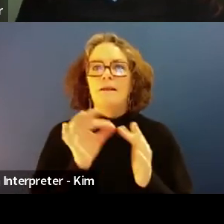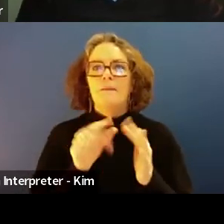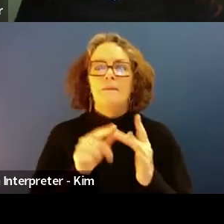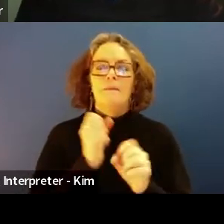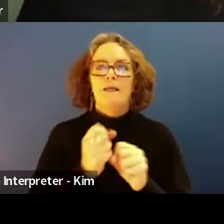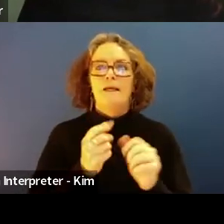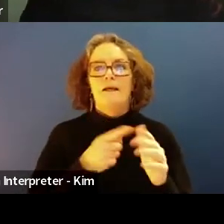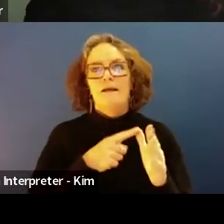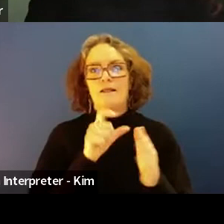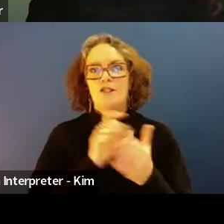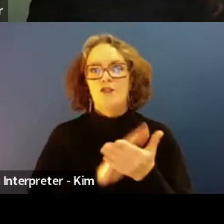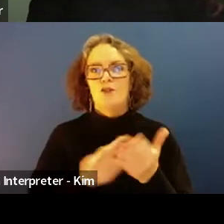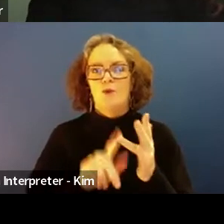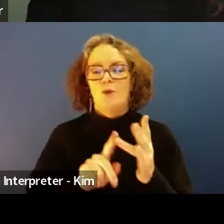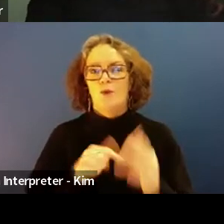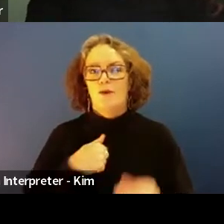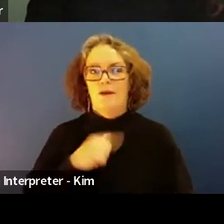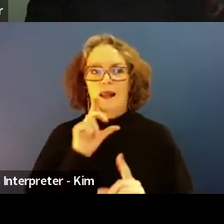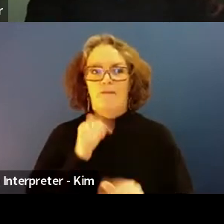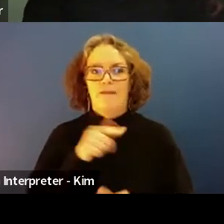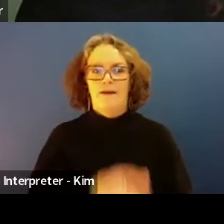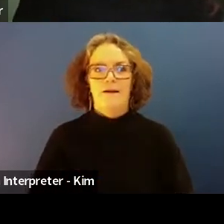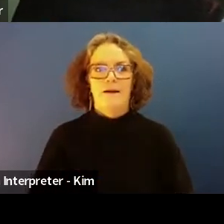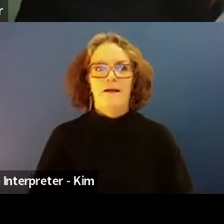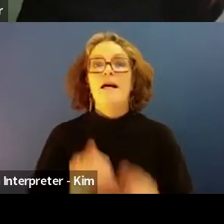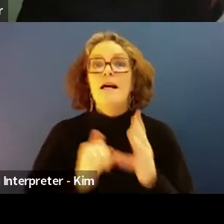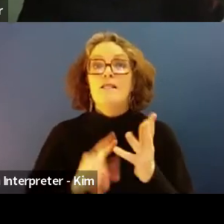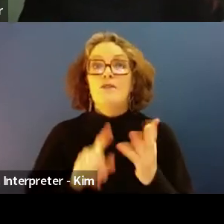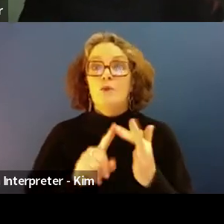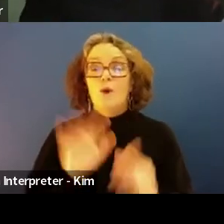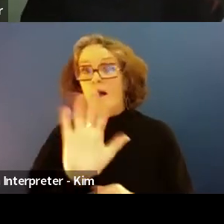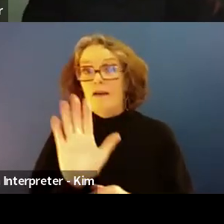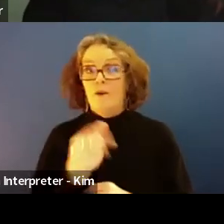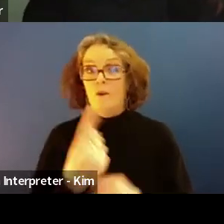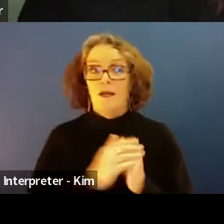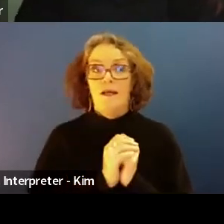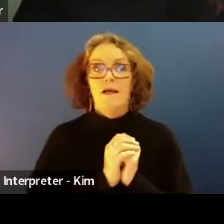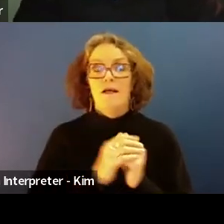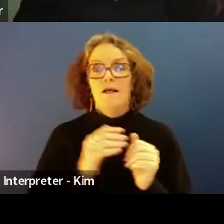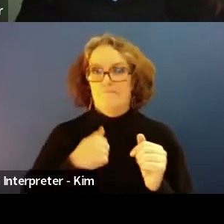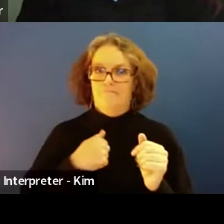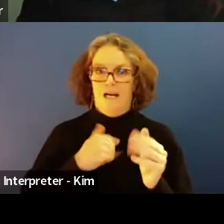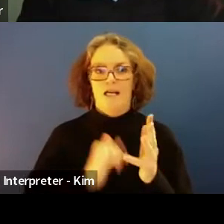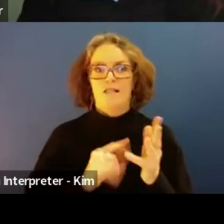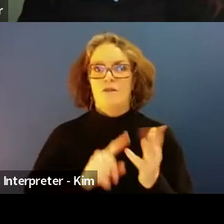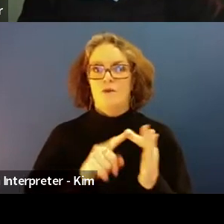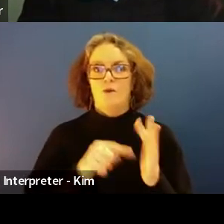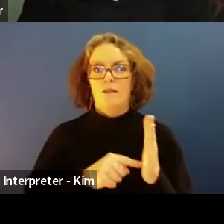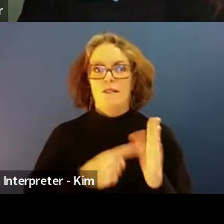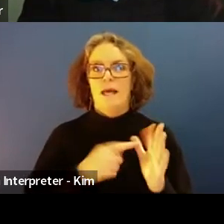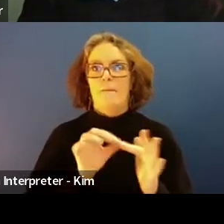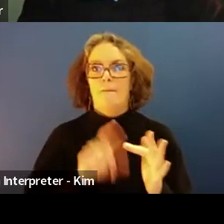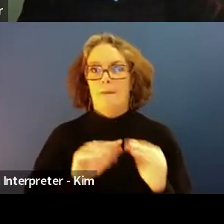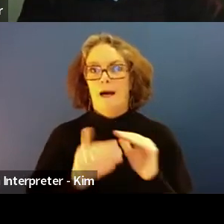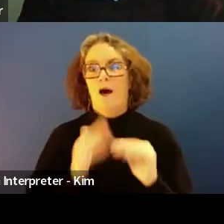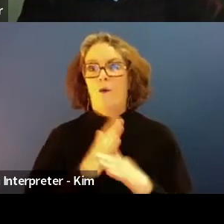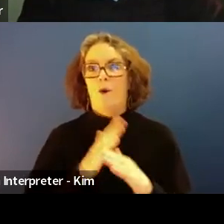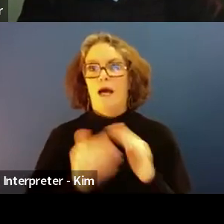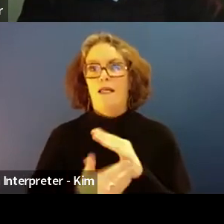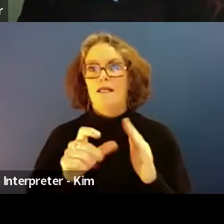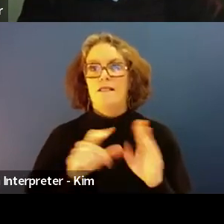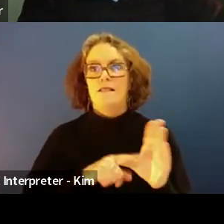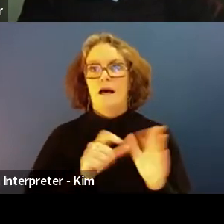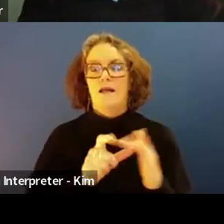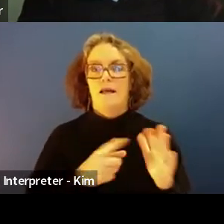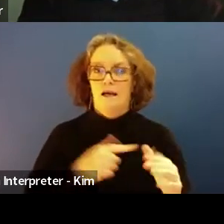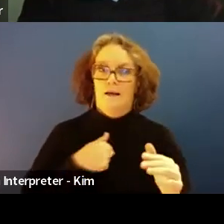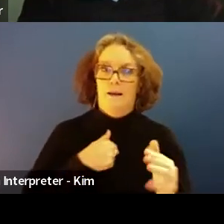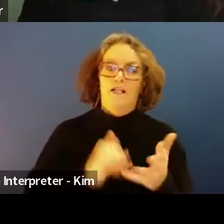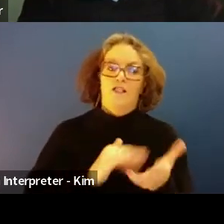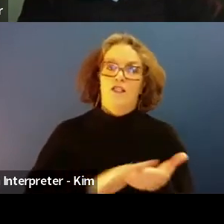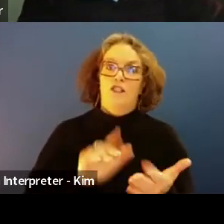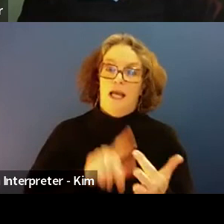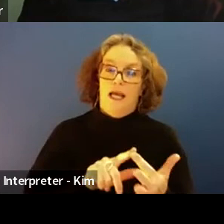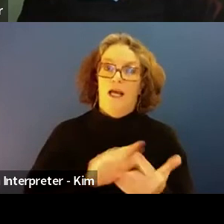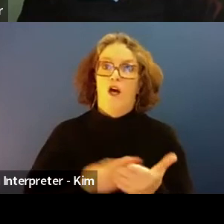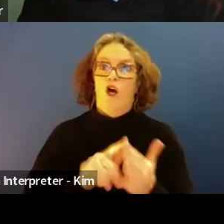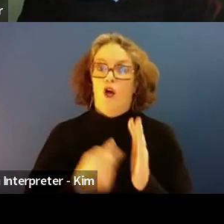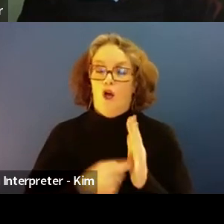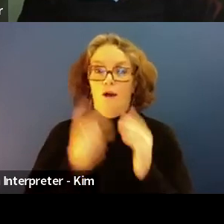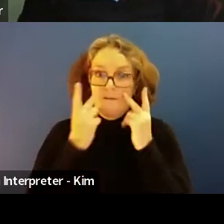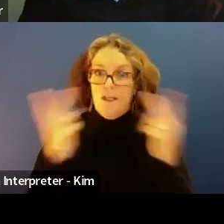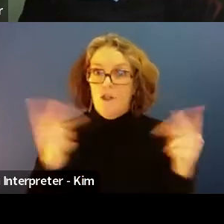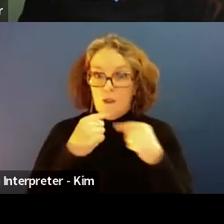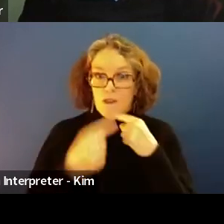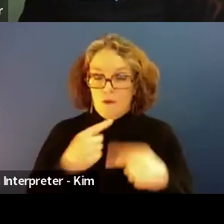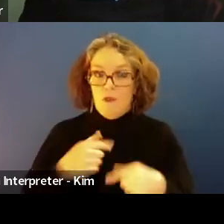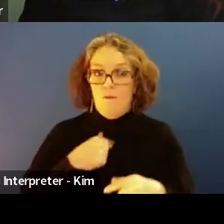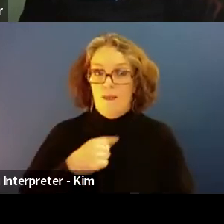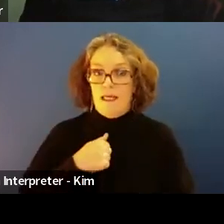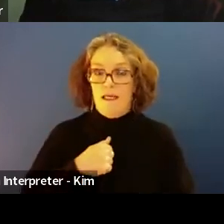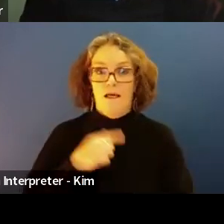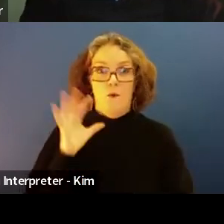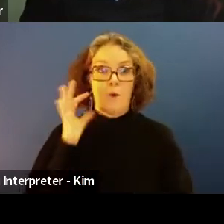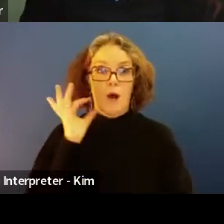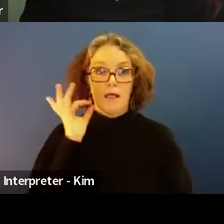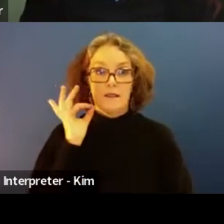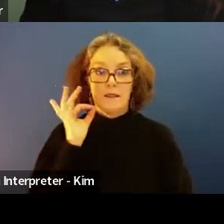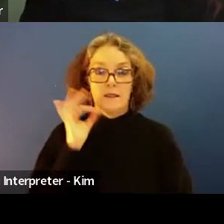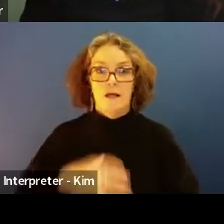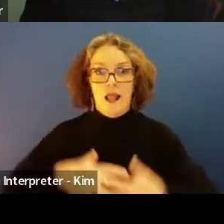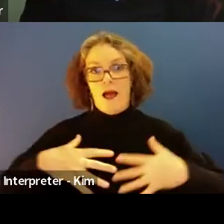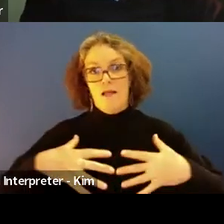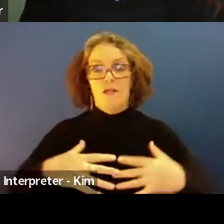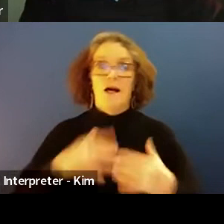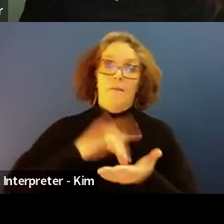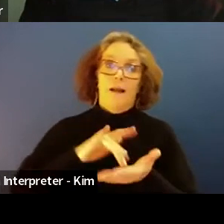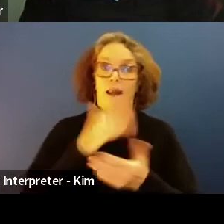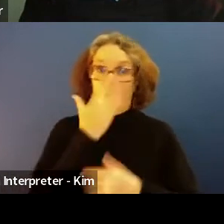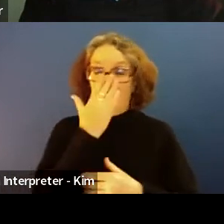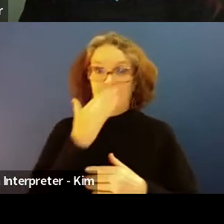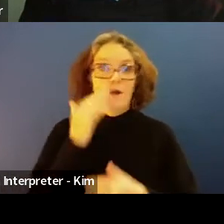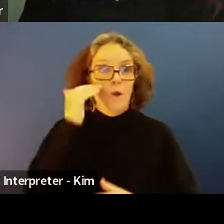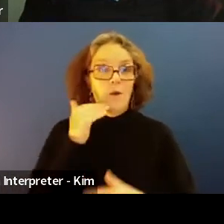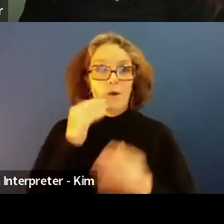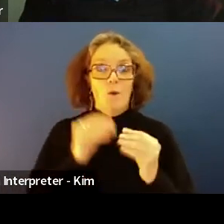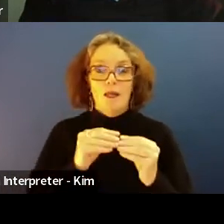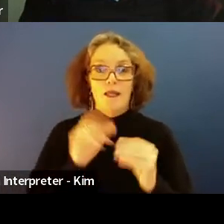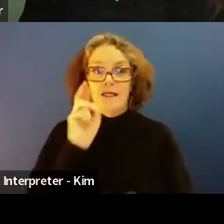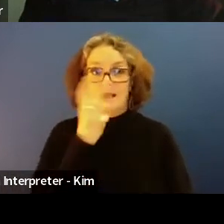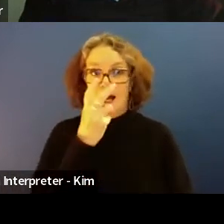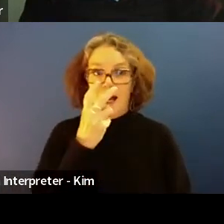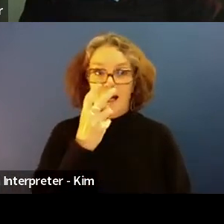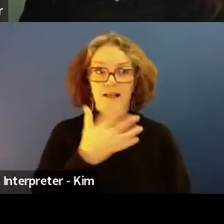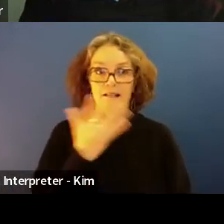Third of speaking so Hi everybody, my name is Sue tape, and I'm part of the side of tea, my pronouns are she heard a visual description of me tonight I am a white slightly larger middle aged woman with dark,